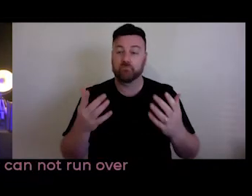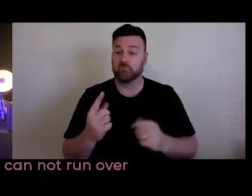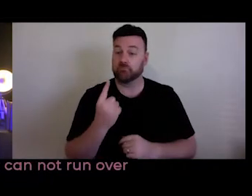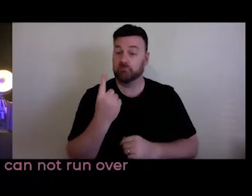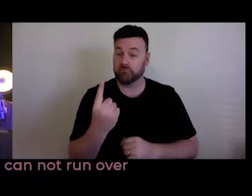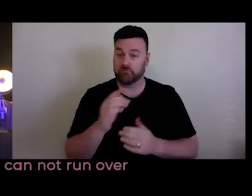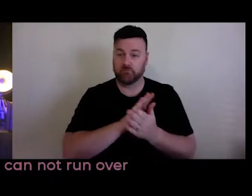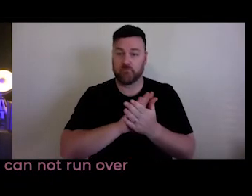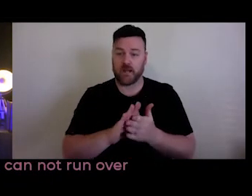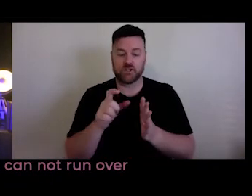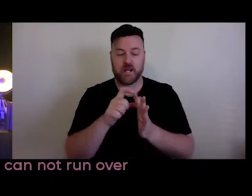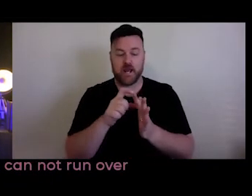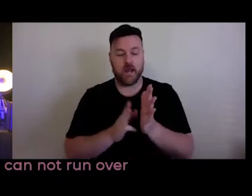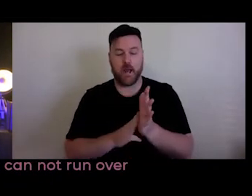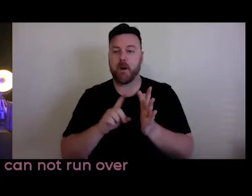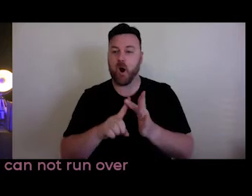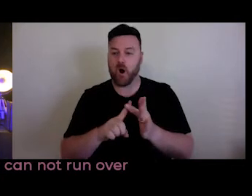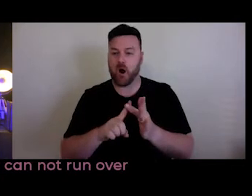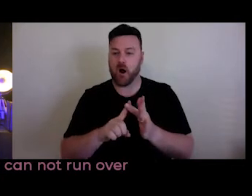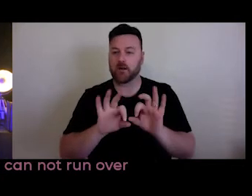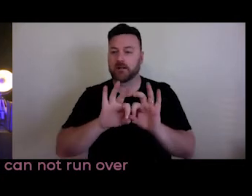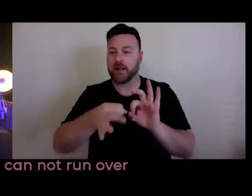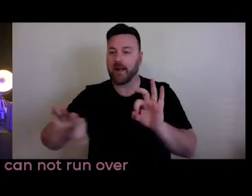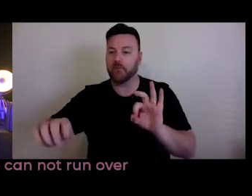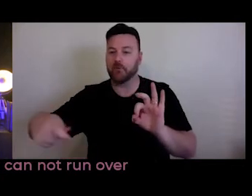got the HDMI cable. This is a pretty basic thing. Most people have heard